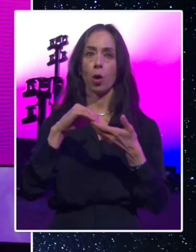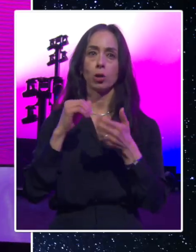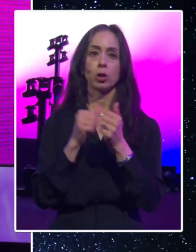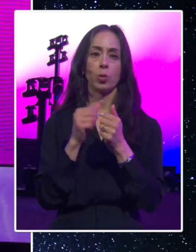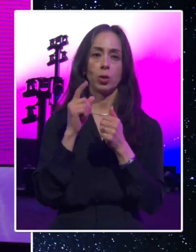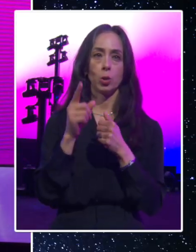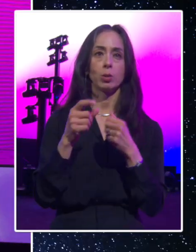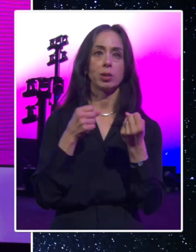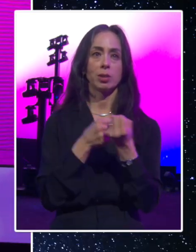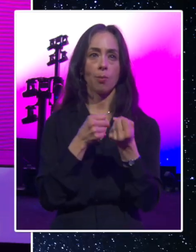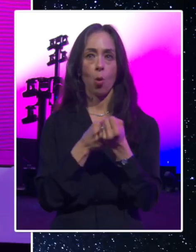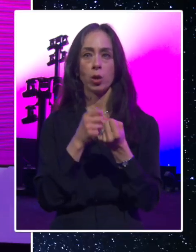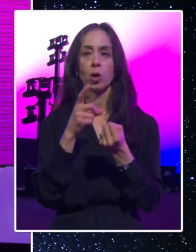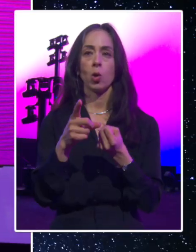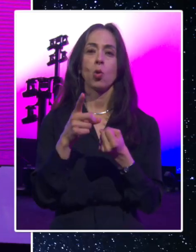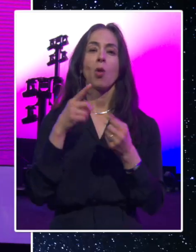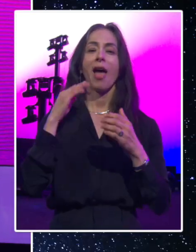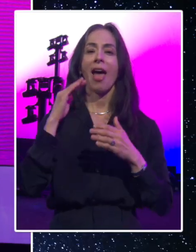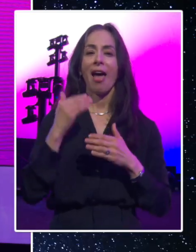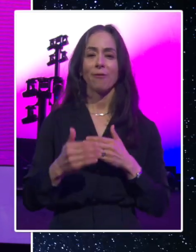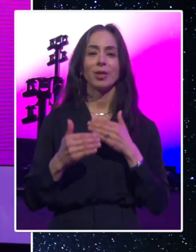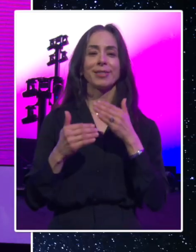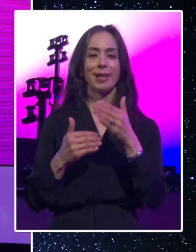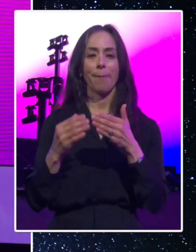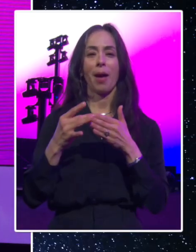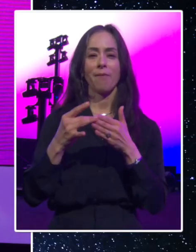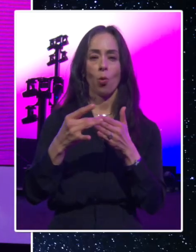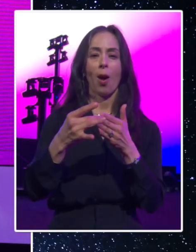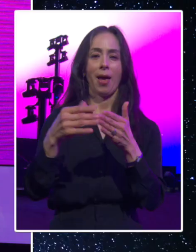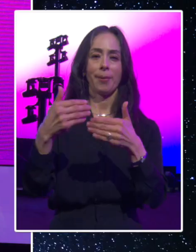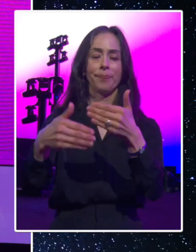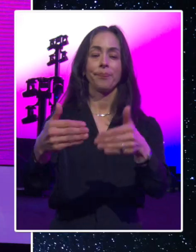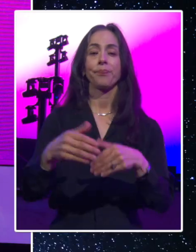A team that partners with you to support you every step of the way.